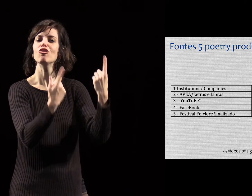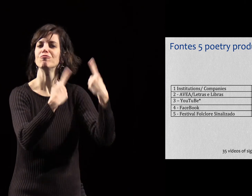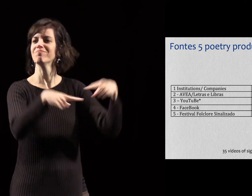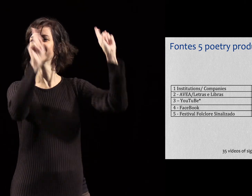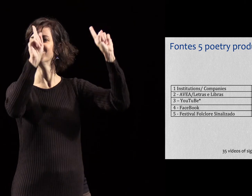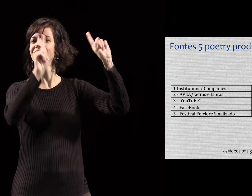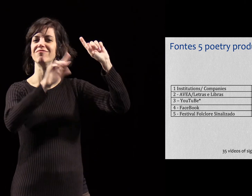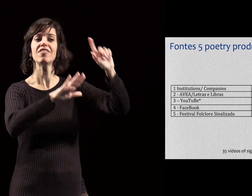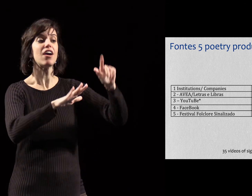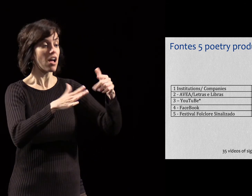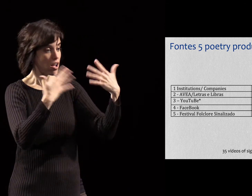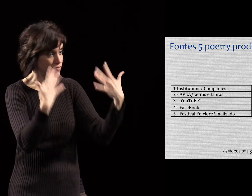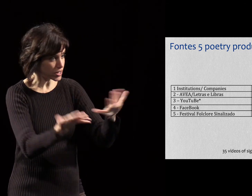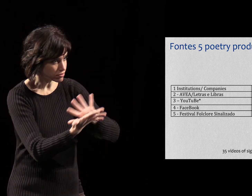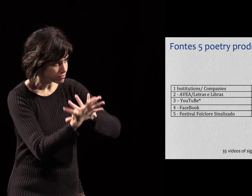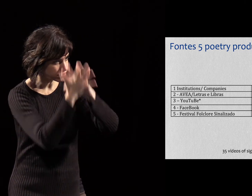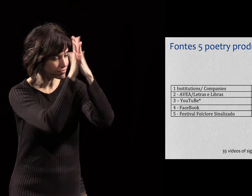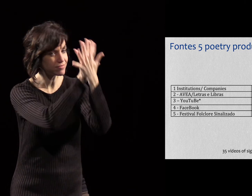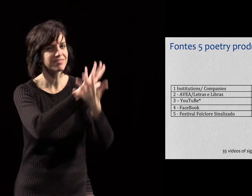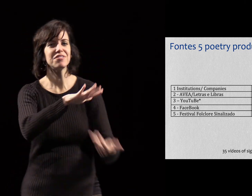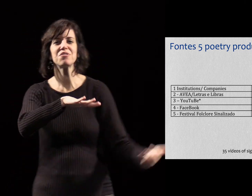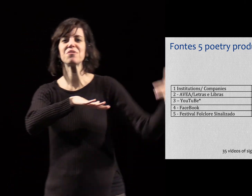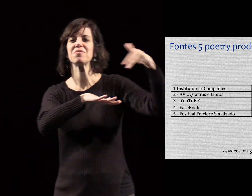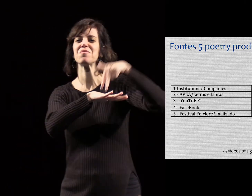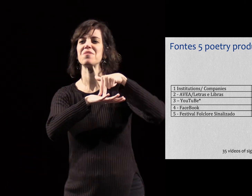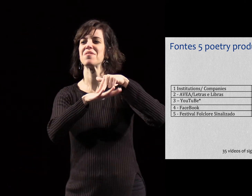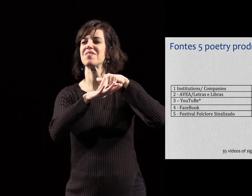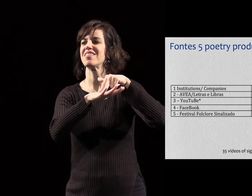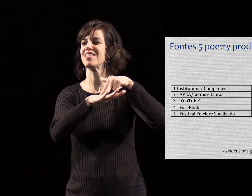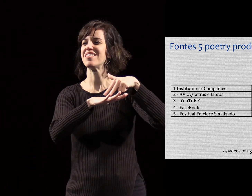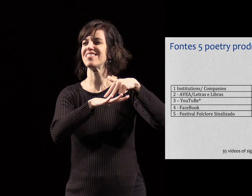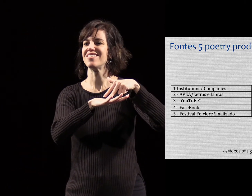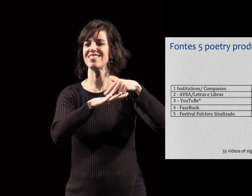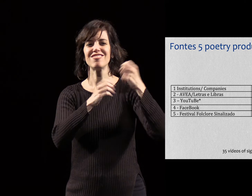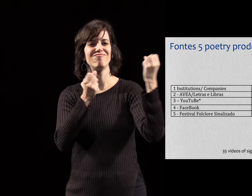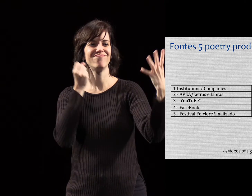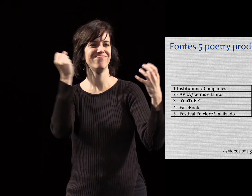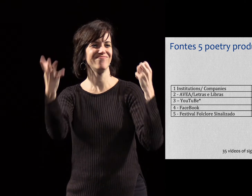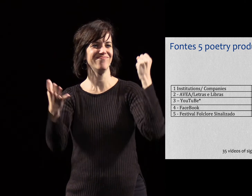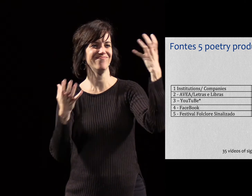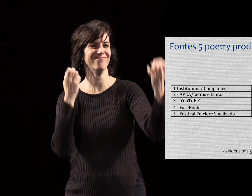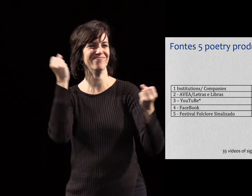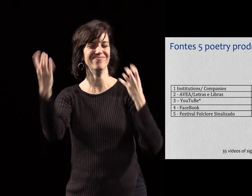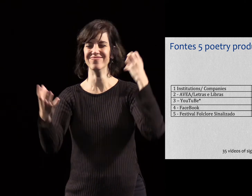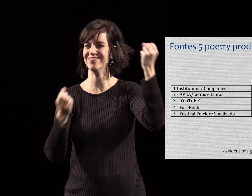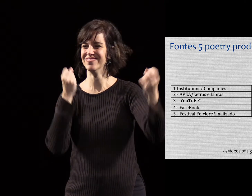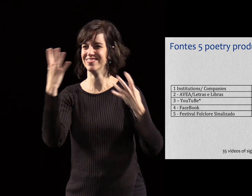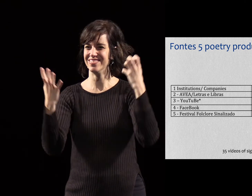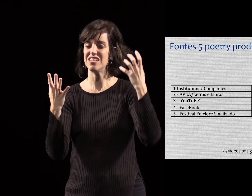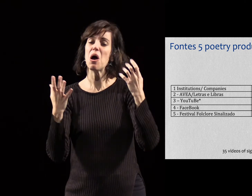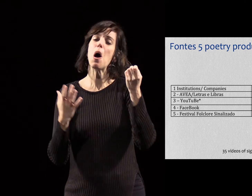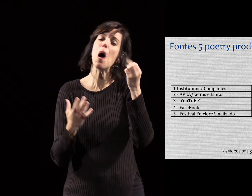but completed the program successfully and became successful performing poets.